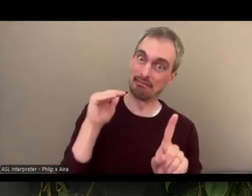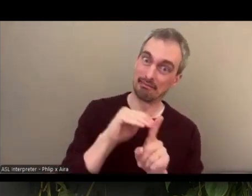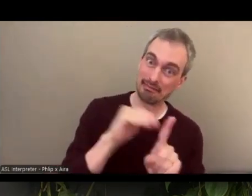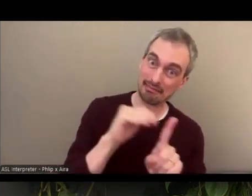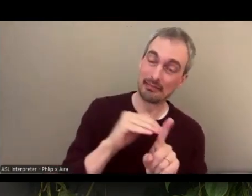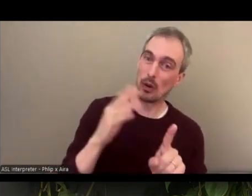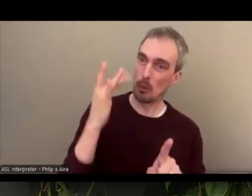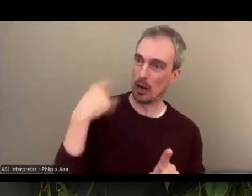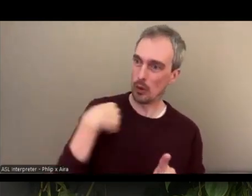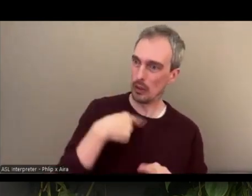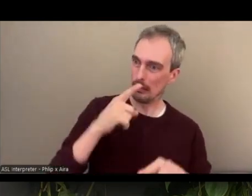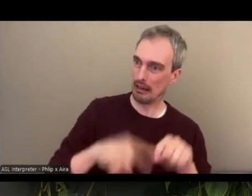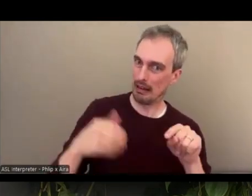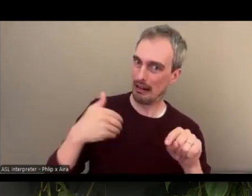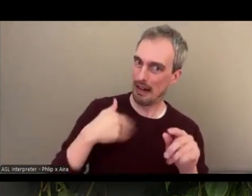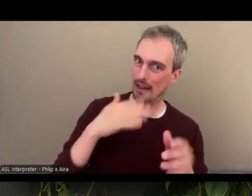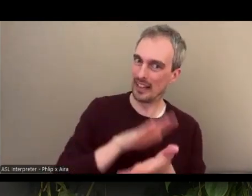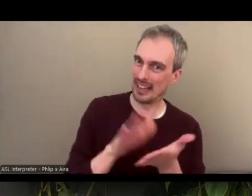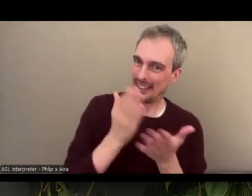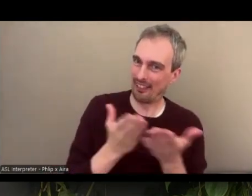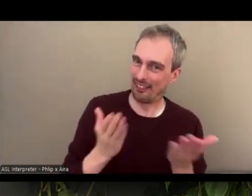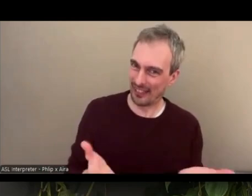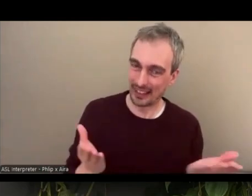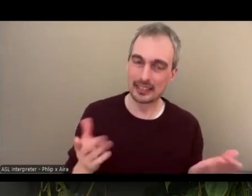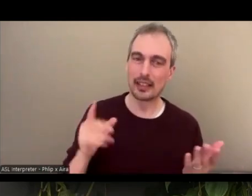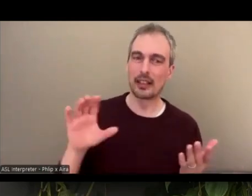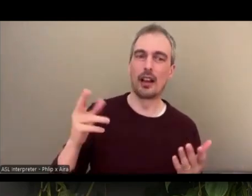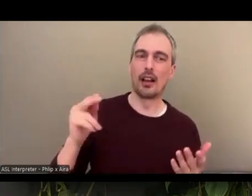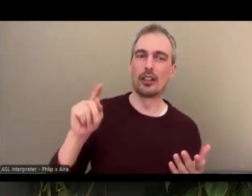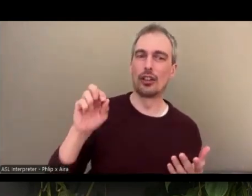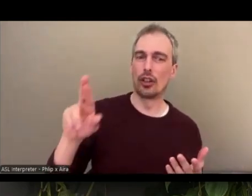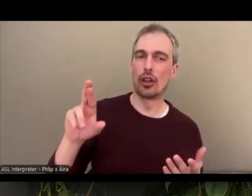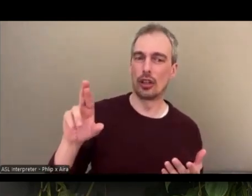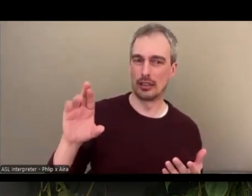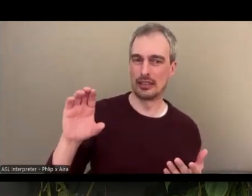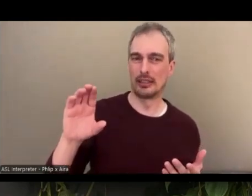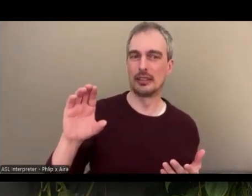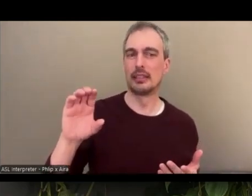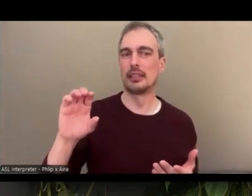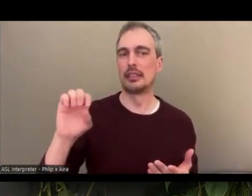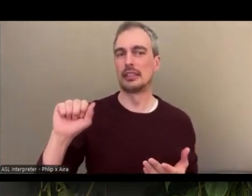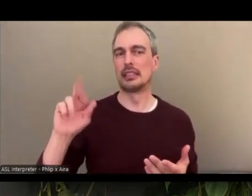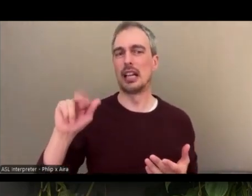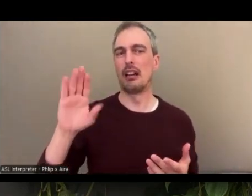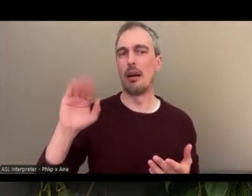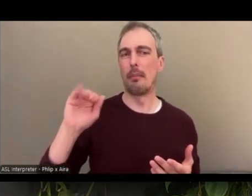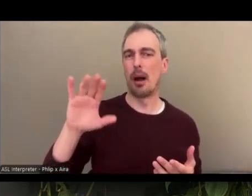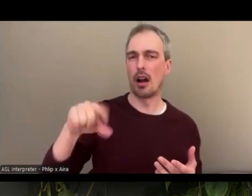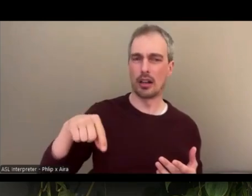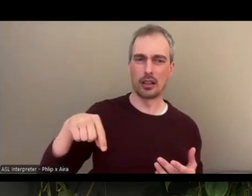not sure if I'm pronouncing that right -- cautions us about using the tools used to test accessibility.